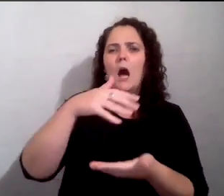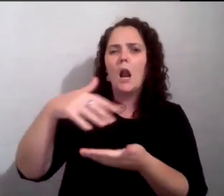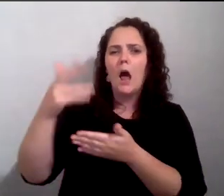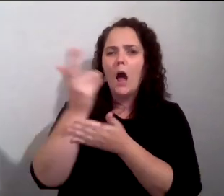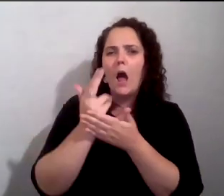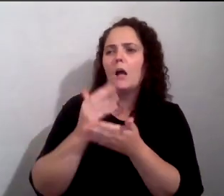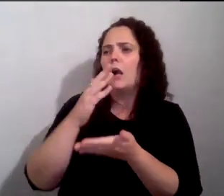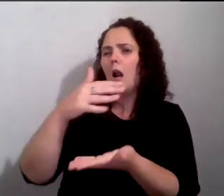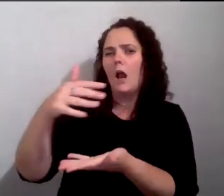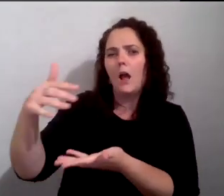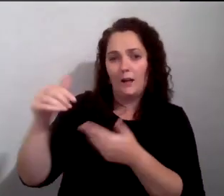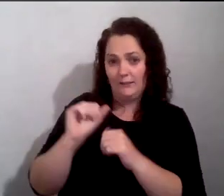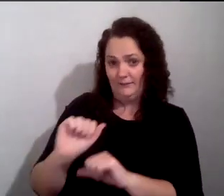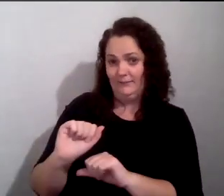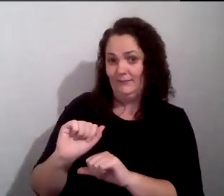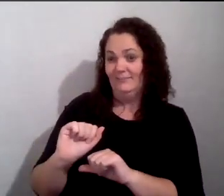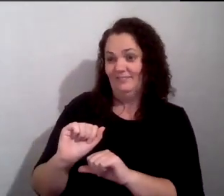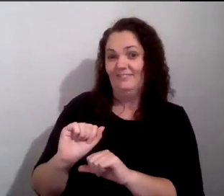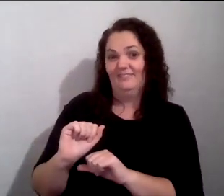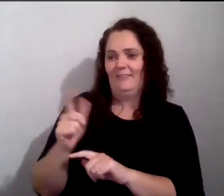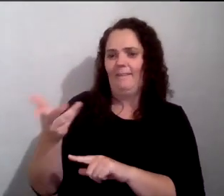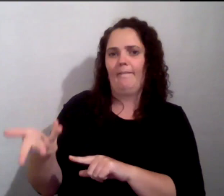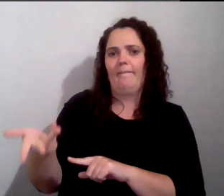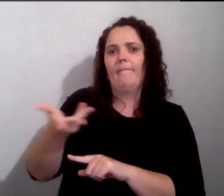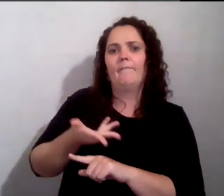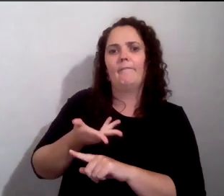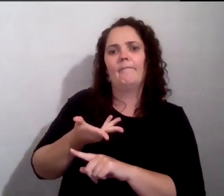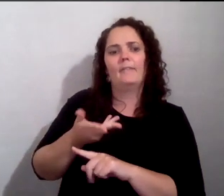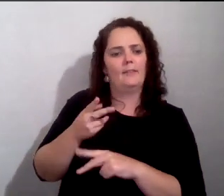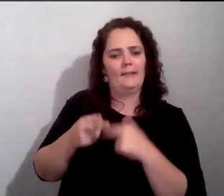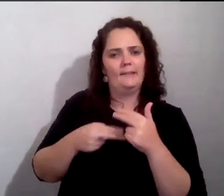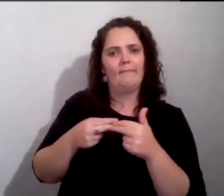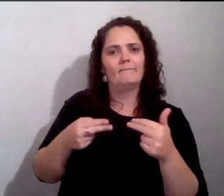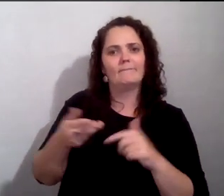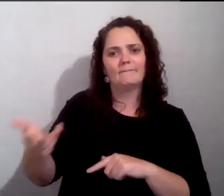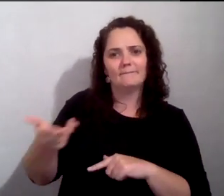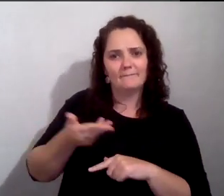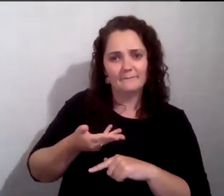and were able to gift many works and some of them